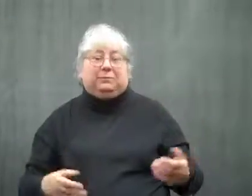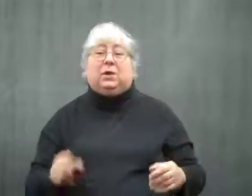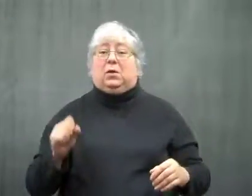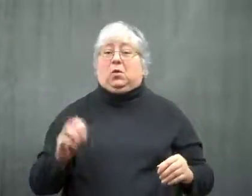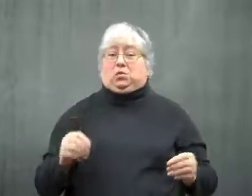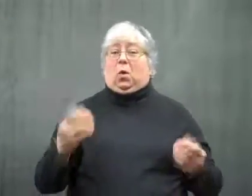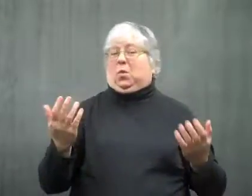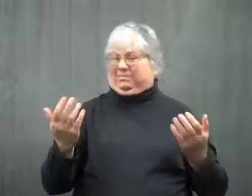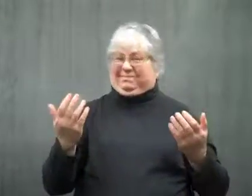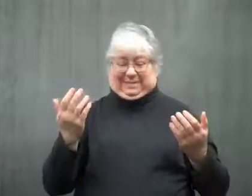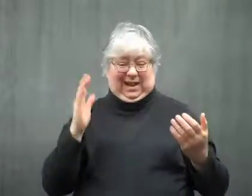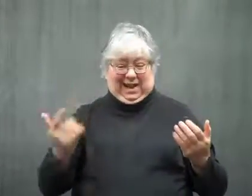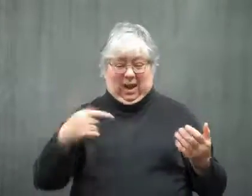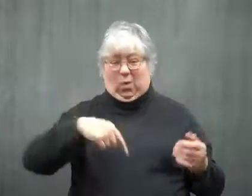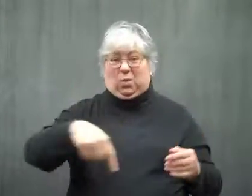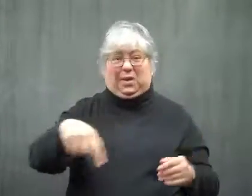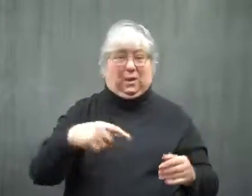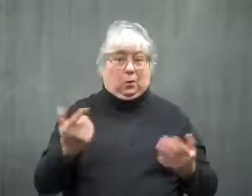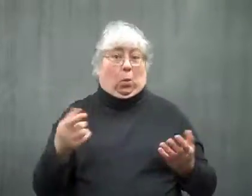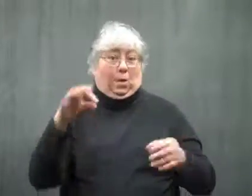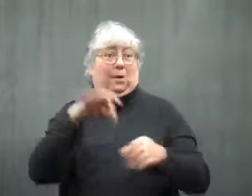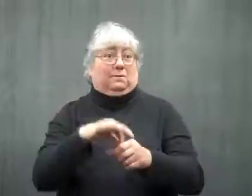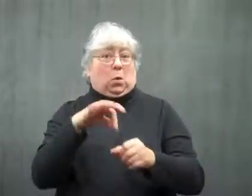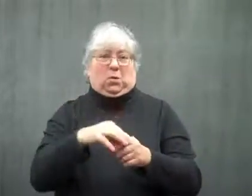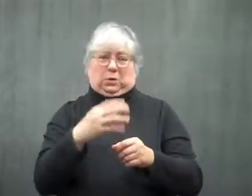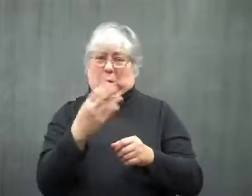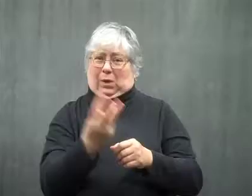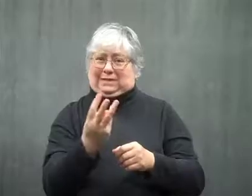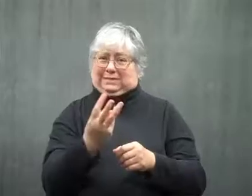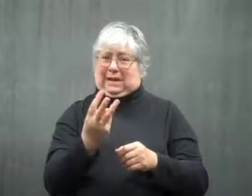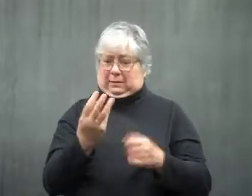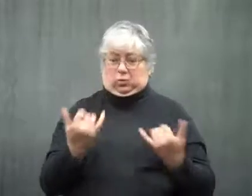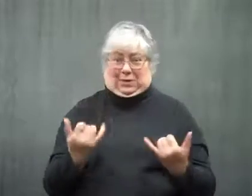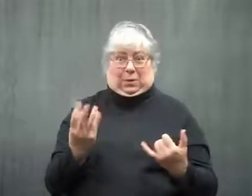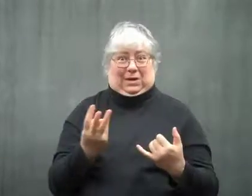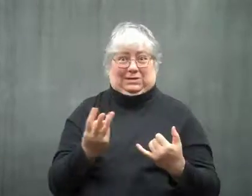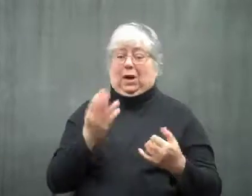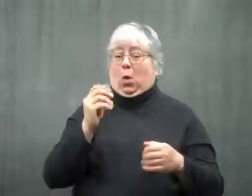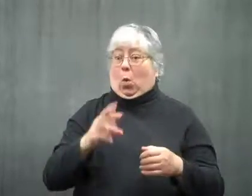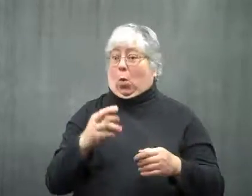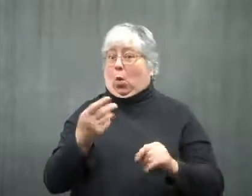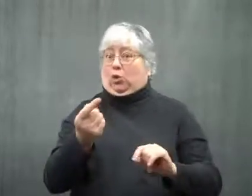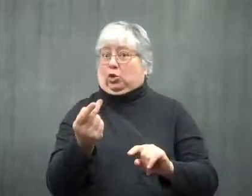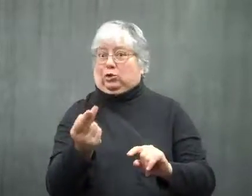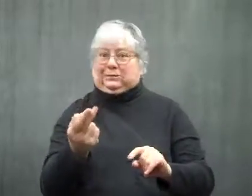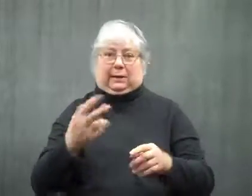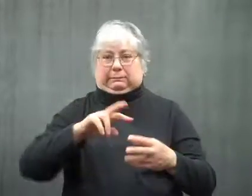The vote will take place today, Wednesday or tomorrow, Thursday, I'm not sure.